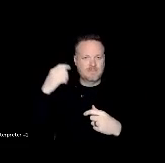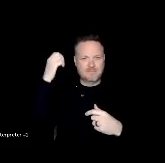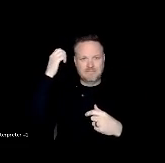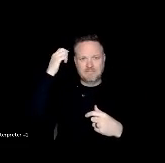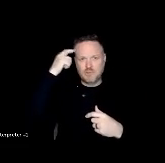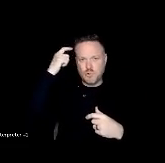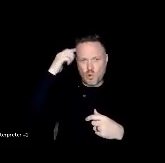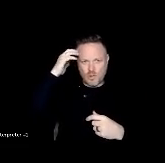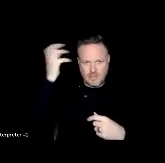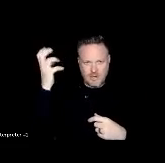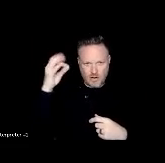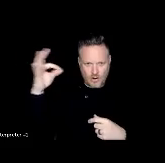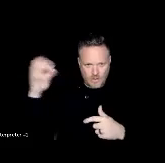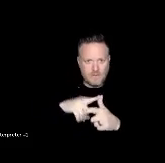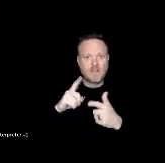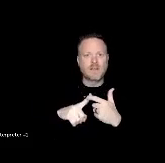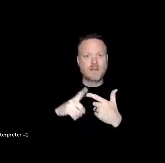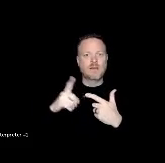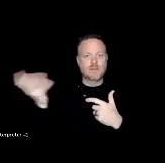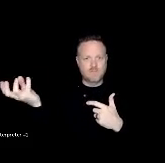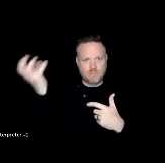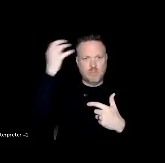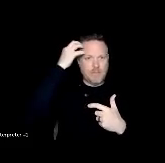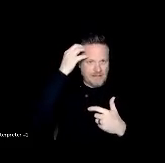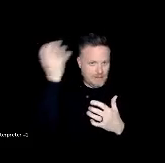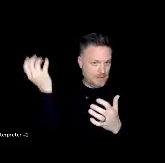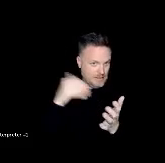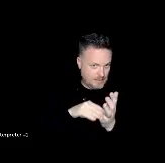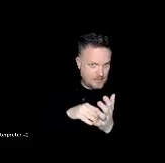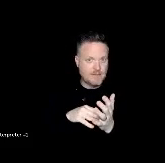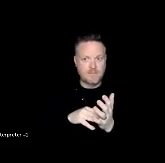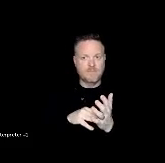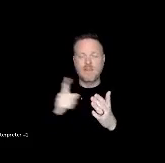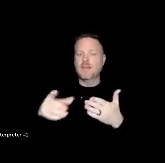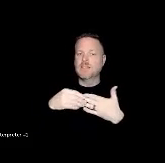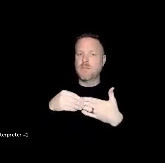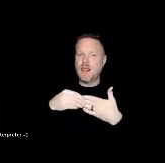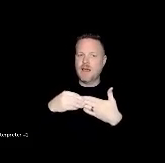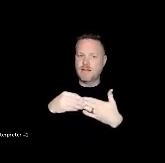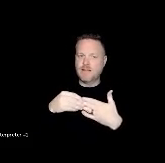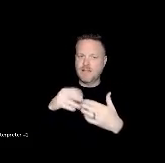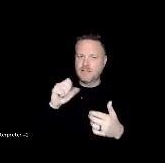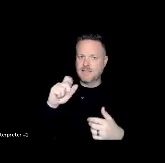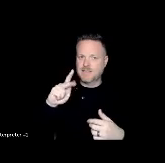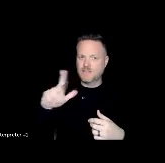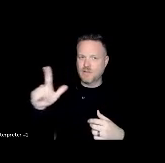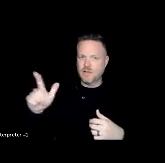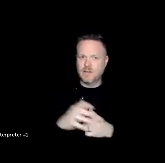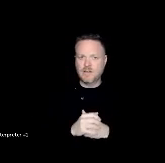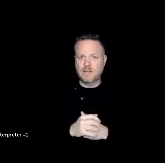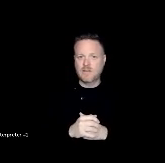eventually got the skull put back in. It is plastic. The beauty, if there is a beauty